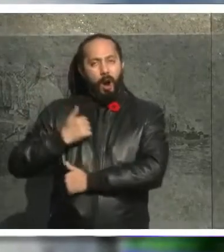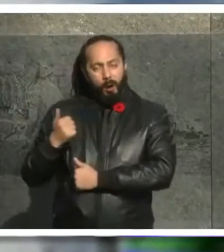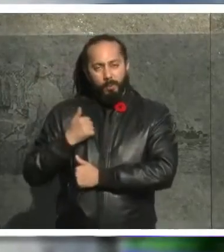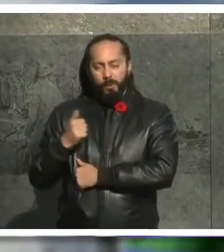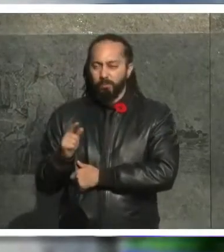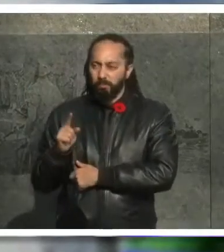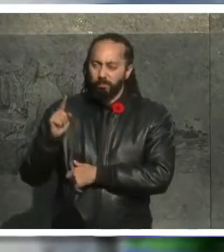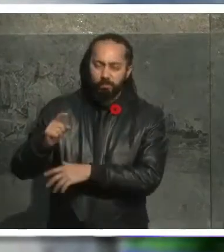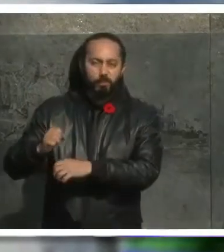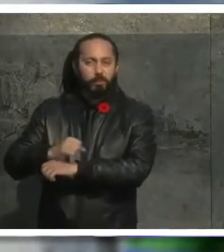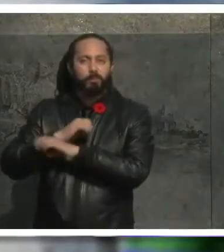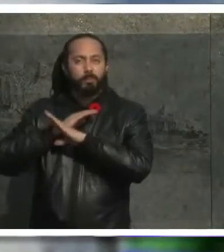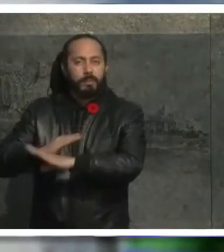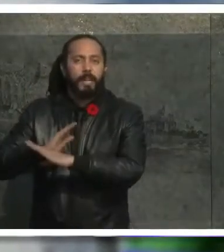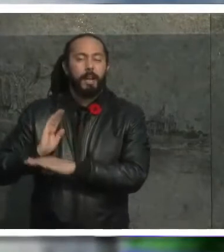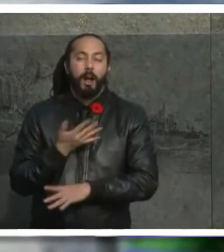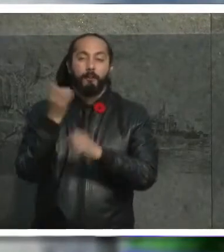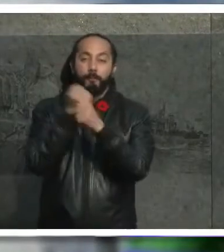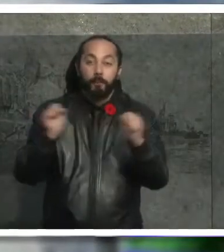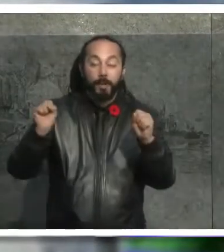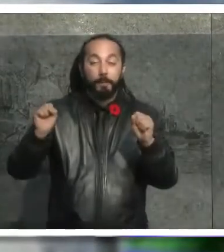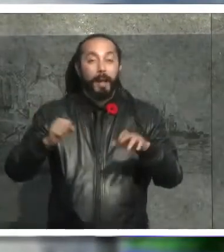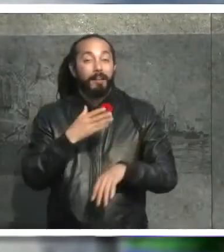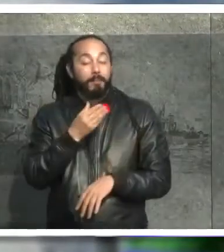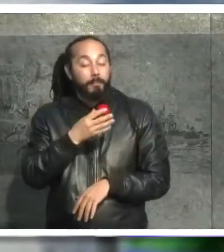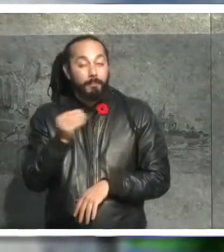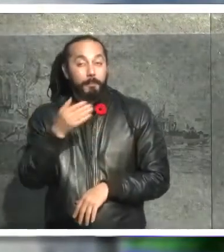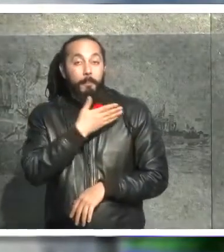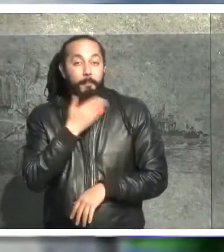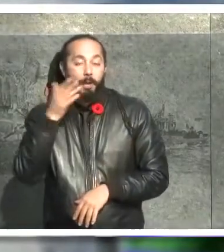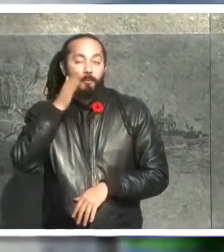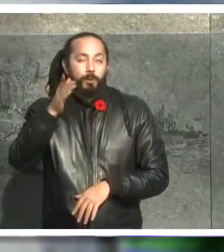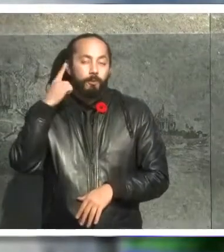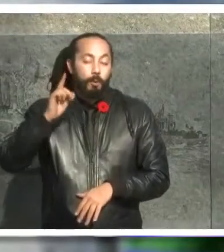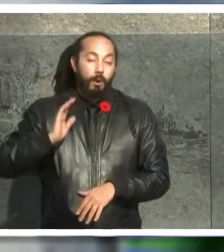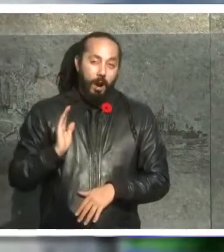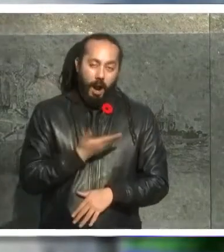or more recently in the Balkans, Afghanistan and around the globe, our veterans fought to